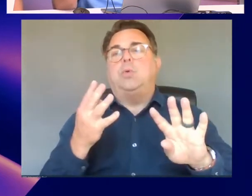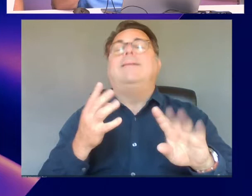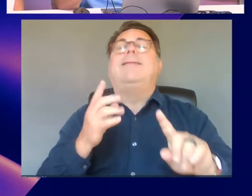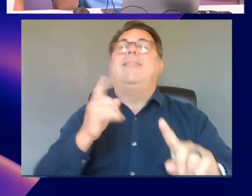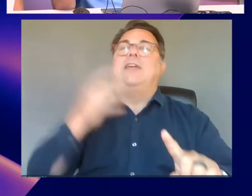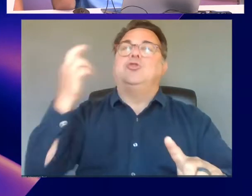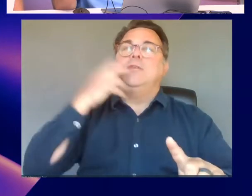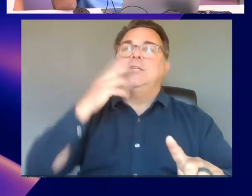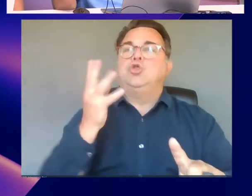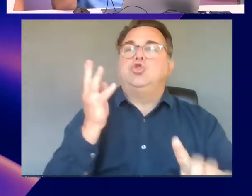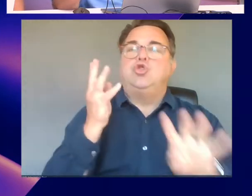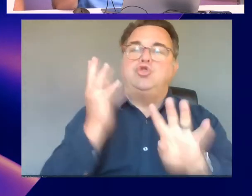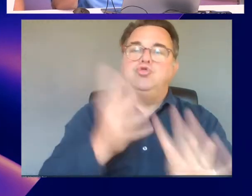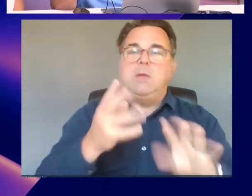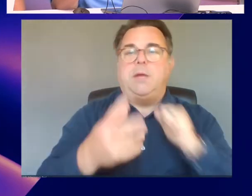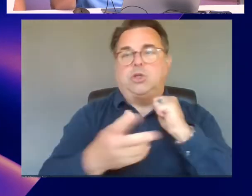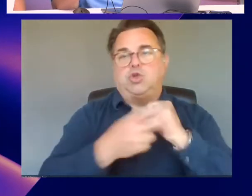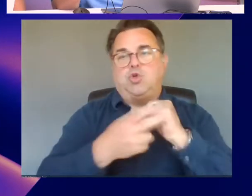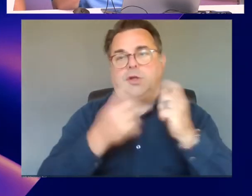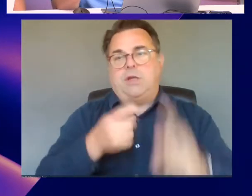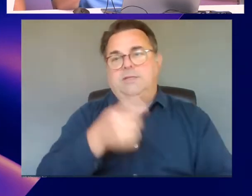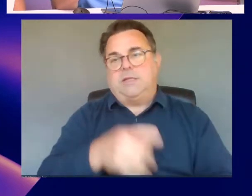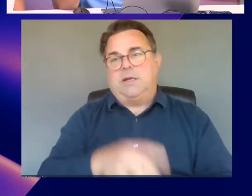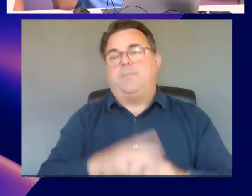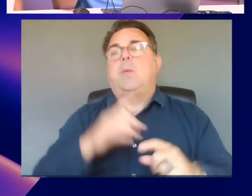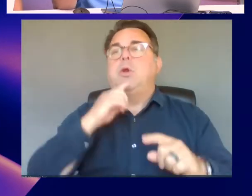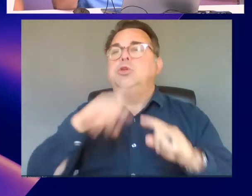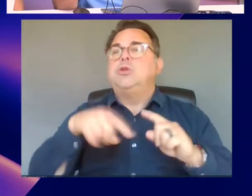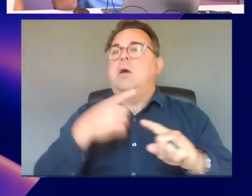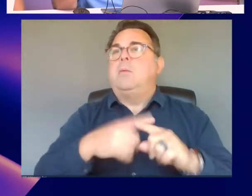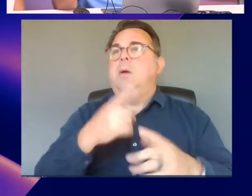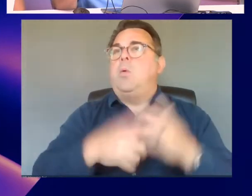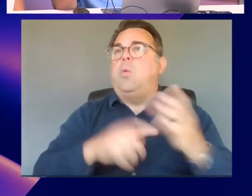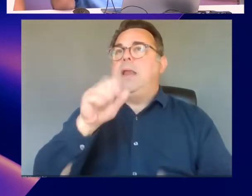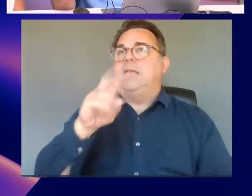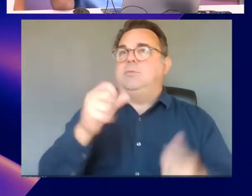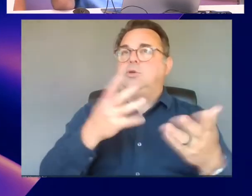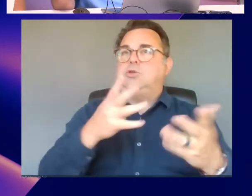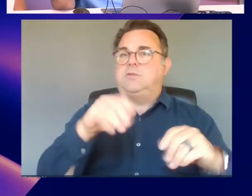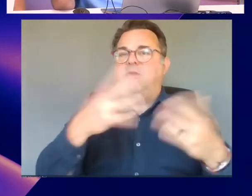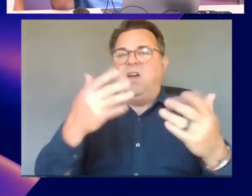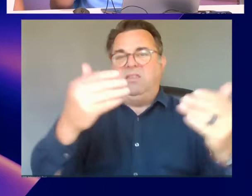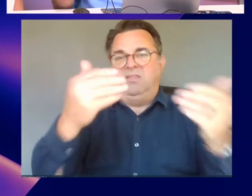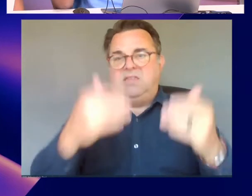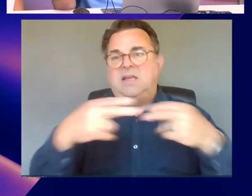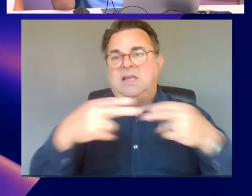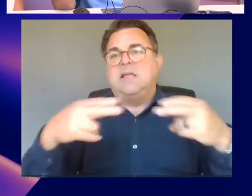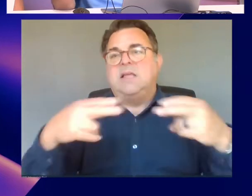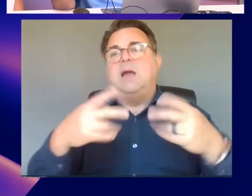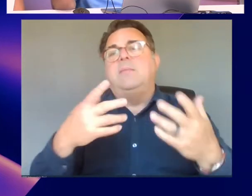That is where it come into play. I'm gonna talk about what are the AWS services in next slide, but next one is once your data comes, right,